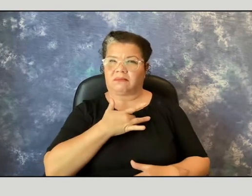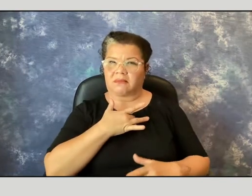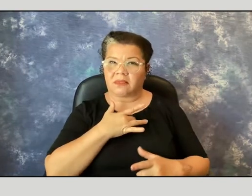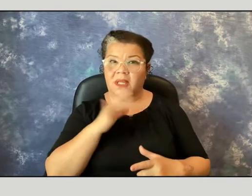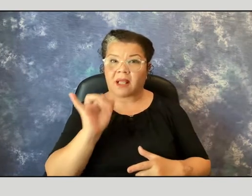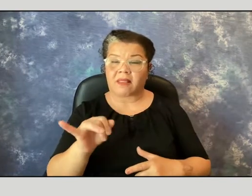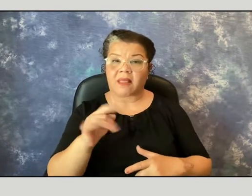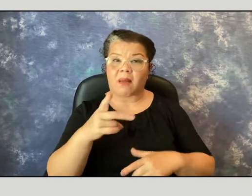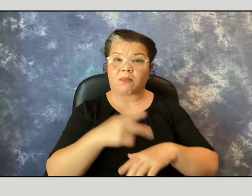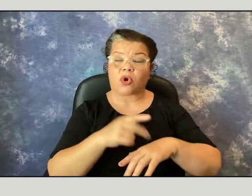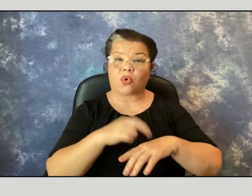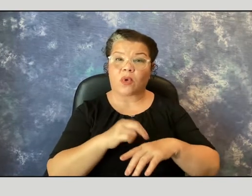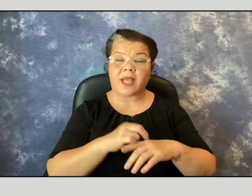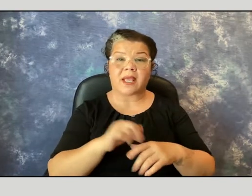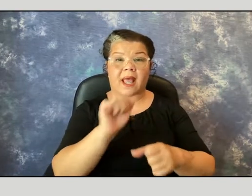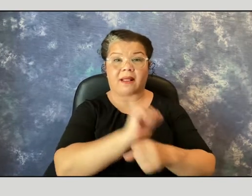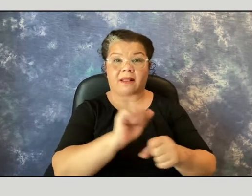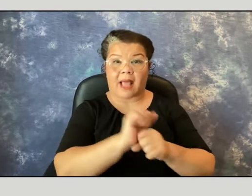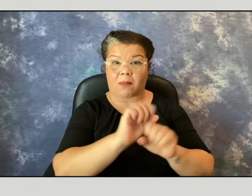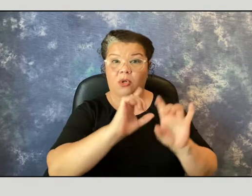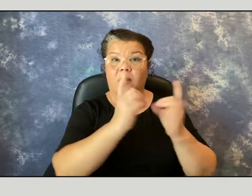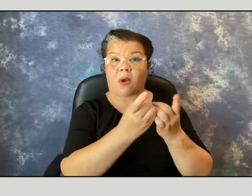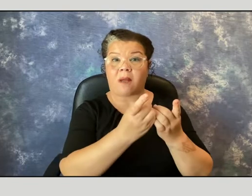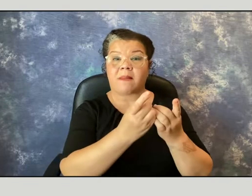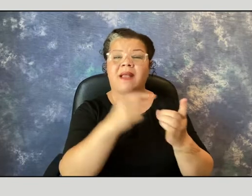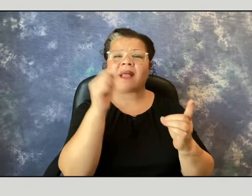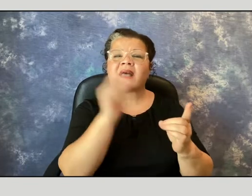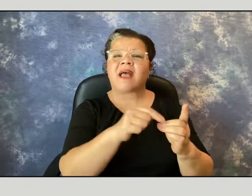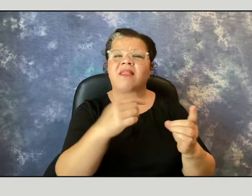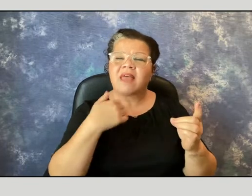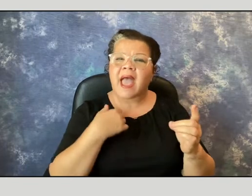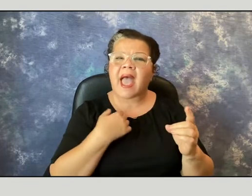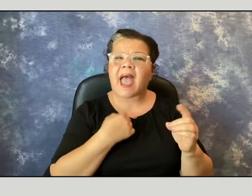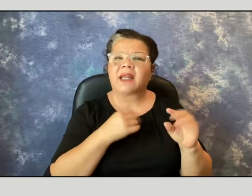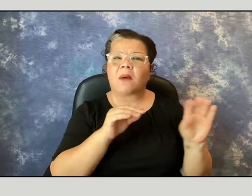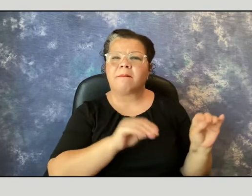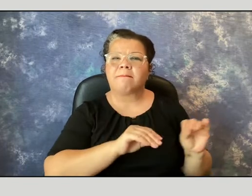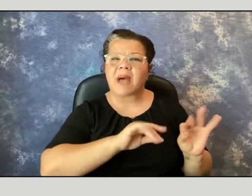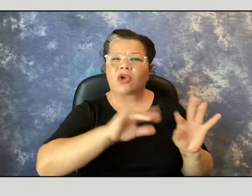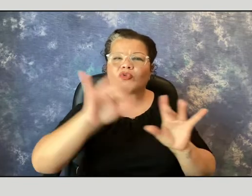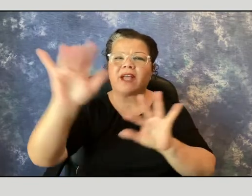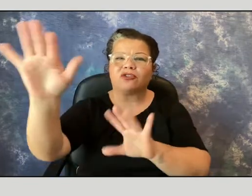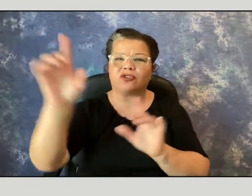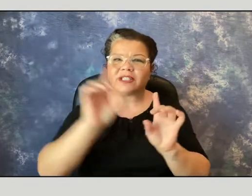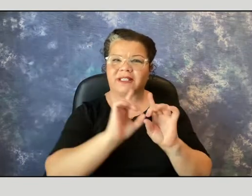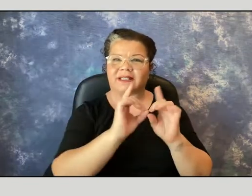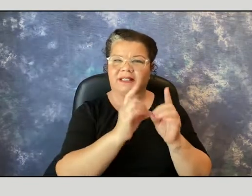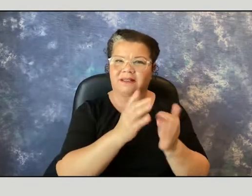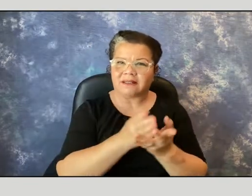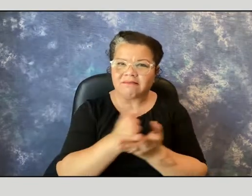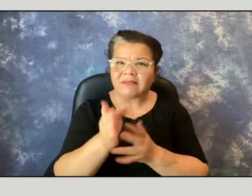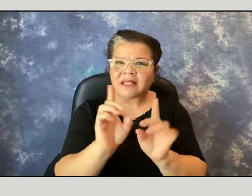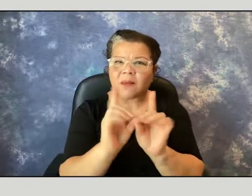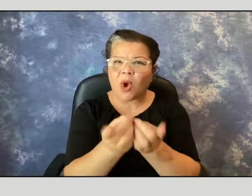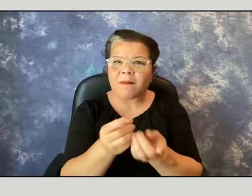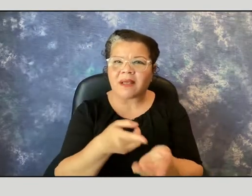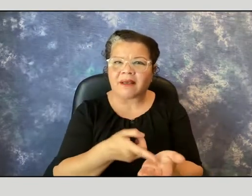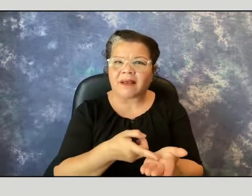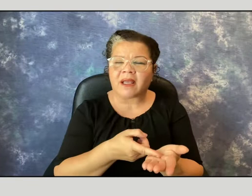was the only labor department that had a migration division. That was part of the idea of how to deal with employment.